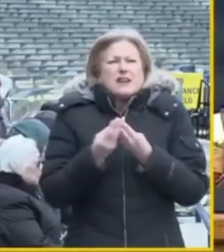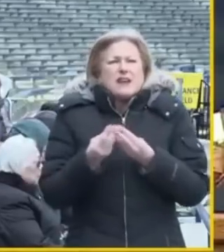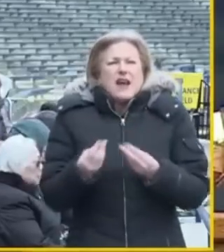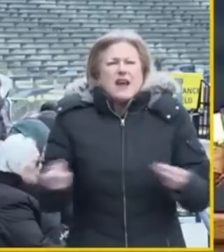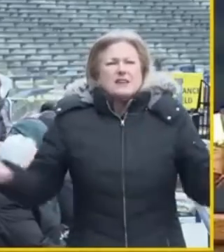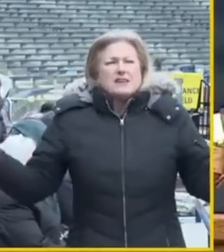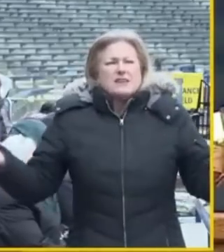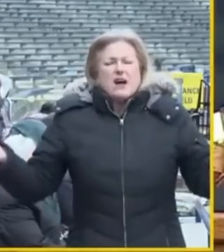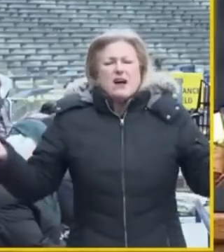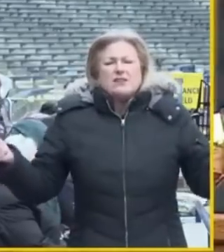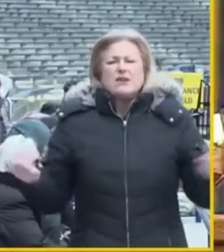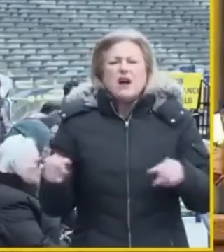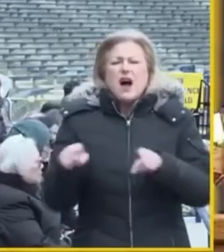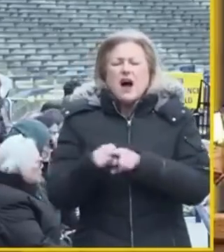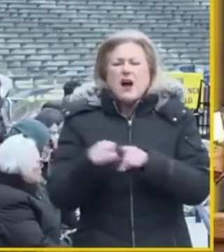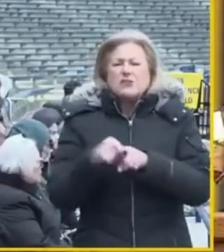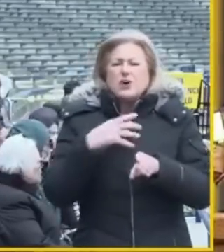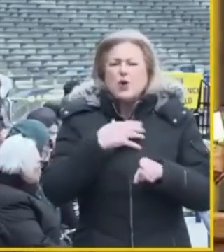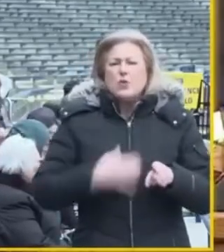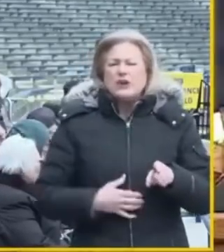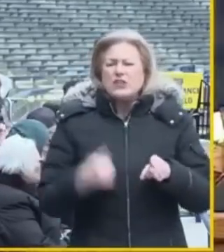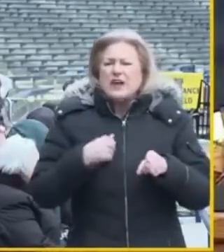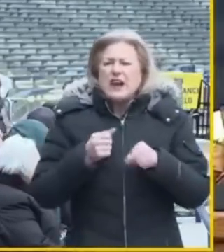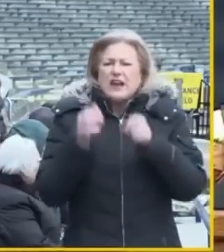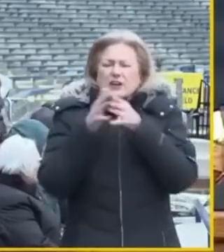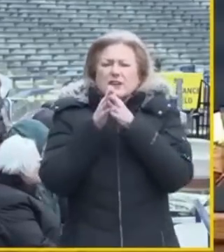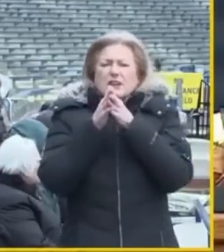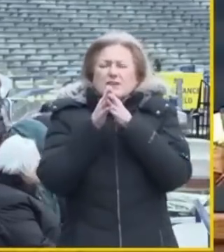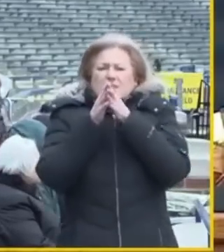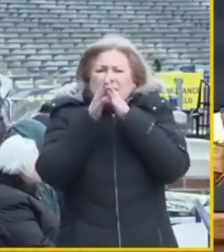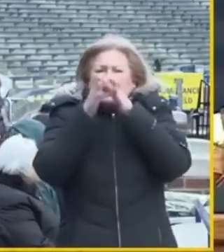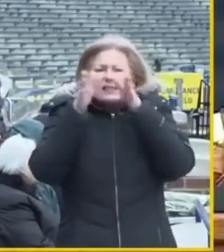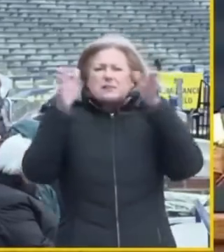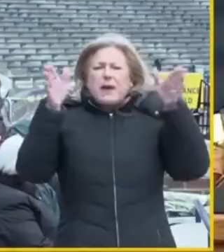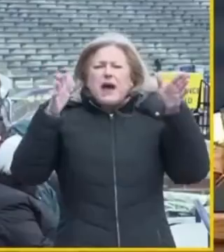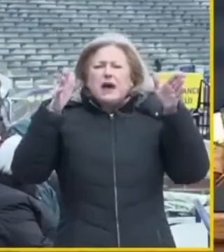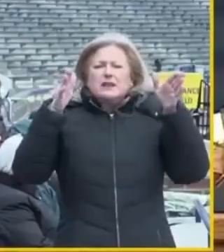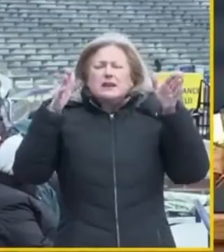to expand my view of bravery in myself and in others.